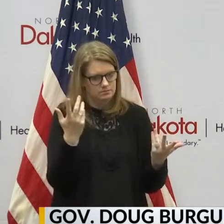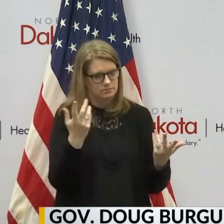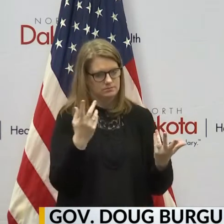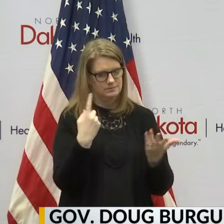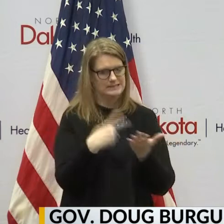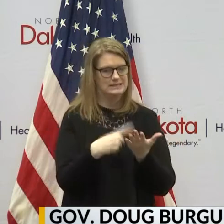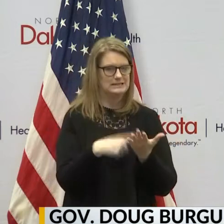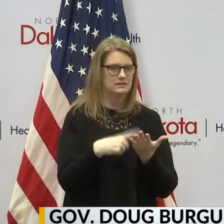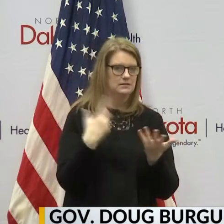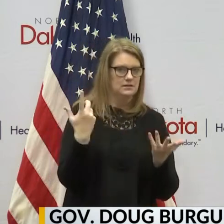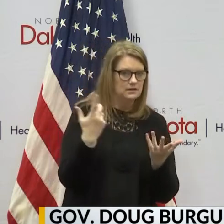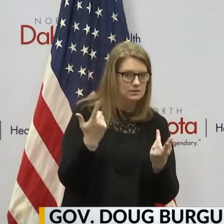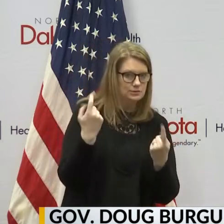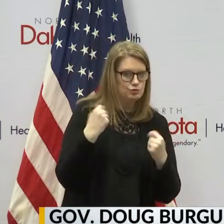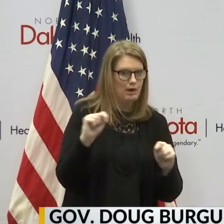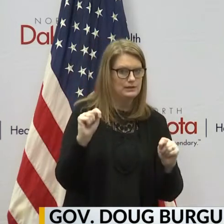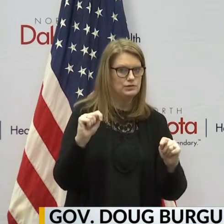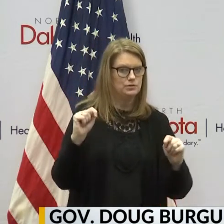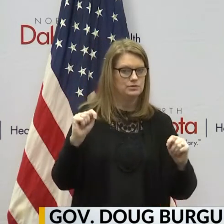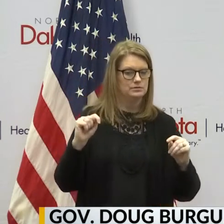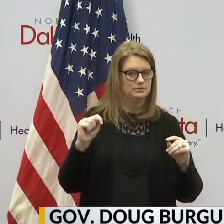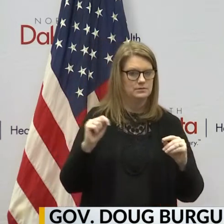THE UPSIDE IS WE ARE ALSO